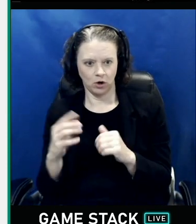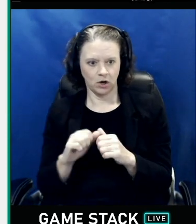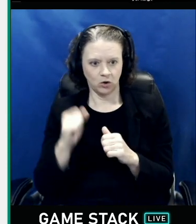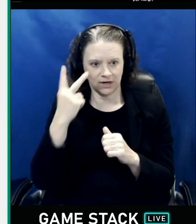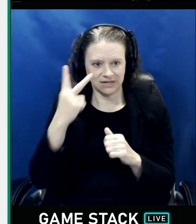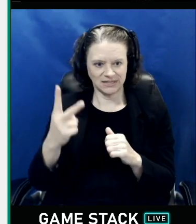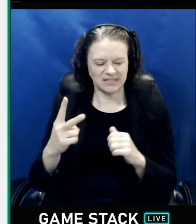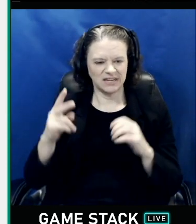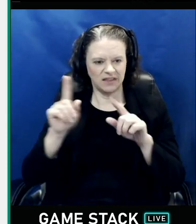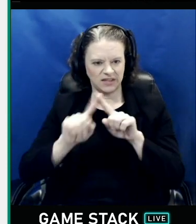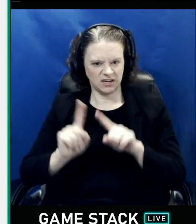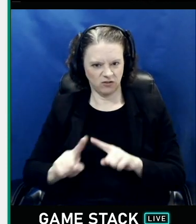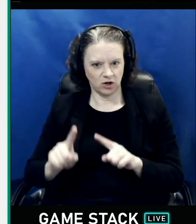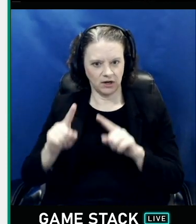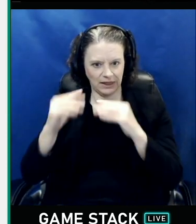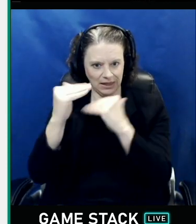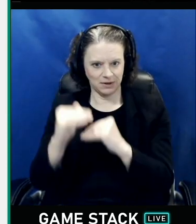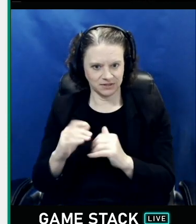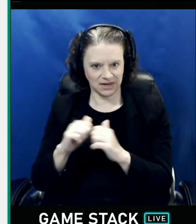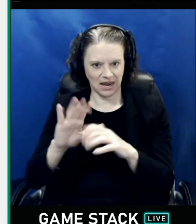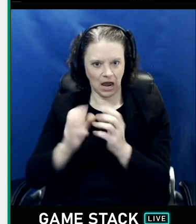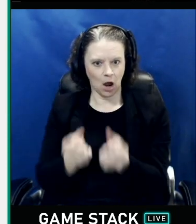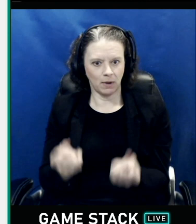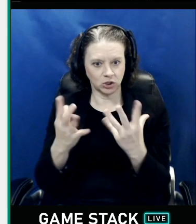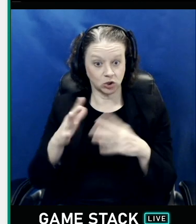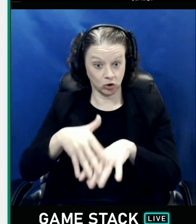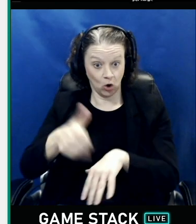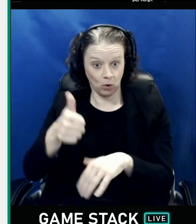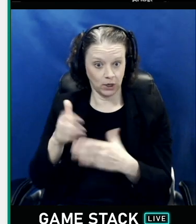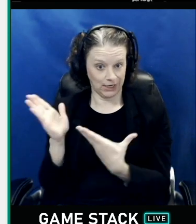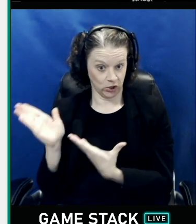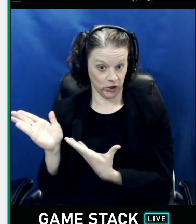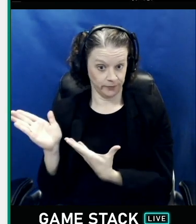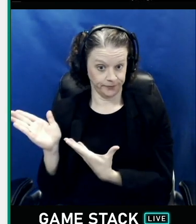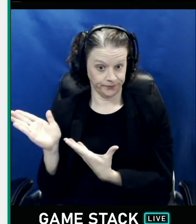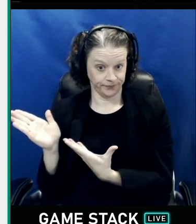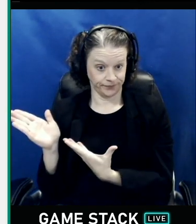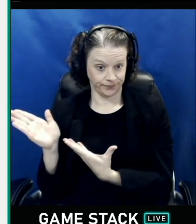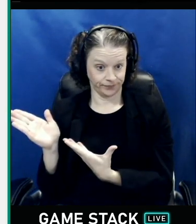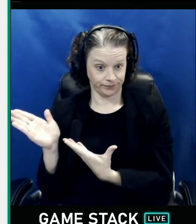slower, the 95% percentile is 5% slower, and the 99.7 percentile is 3% slower.